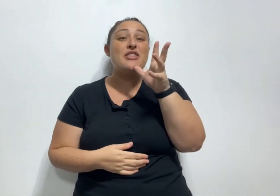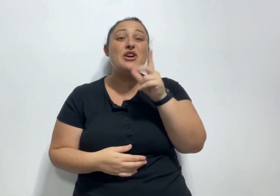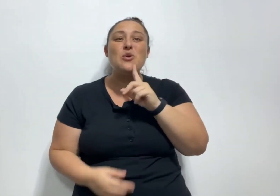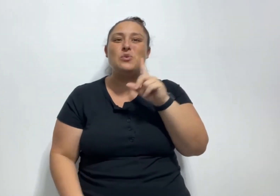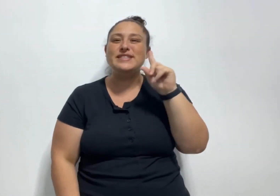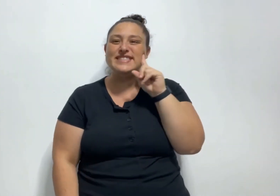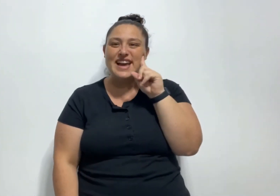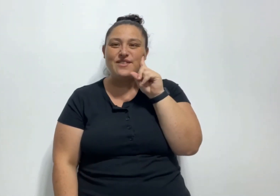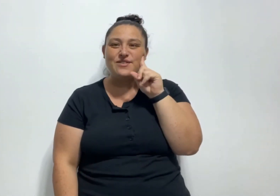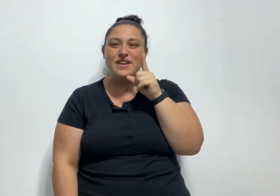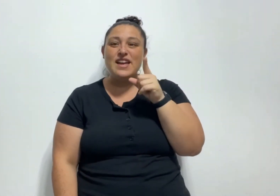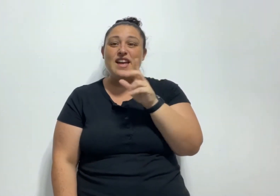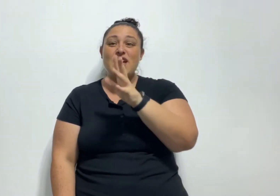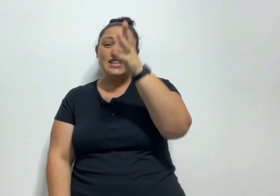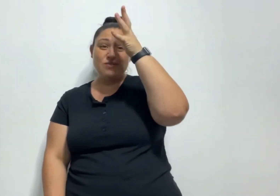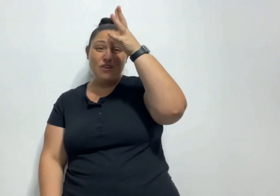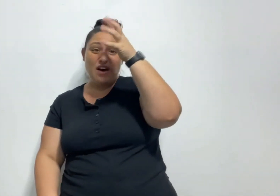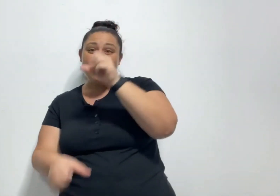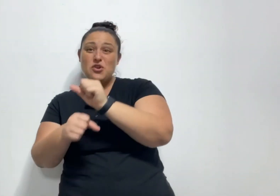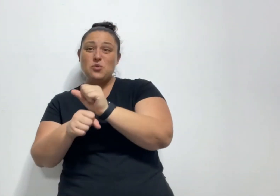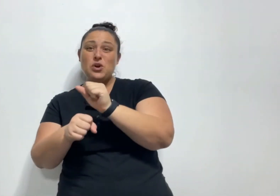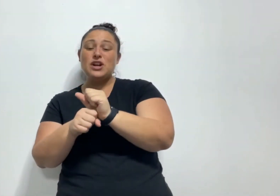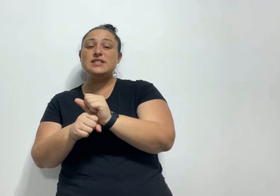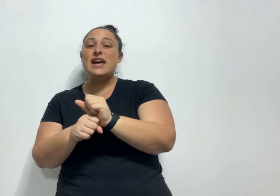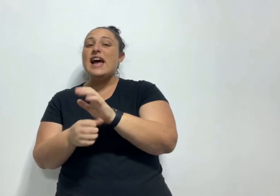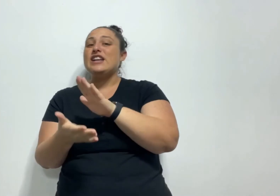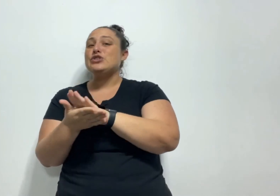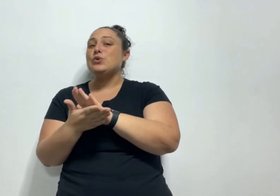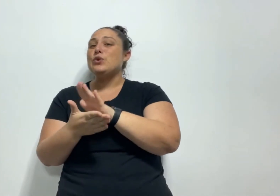His father worked at a school for the Deaf in Boston.